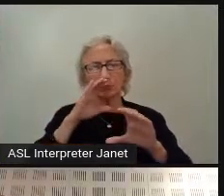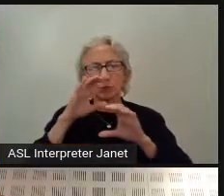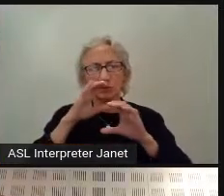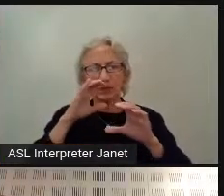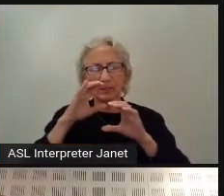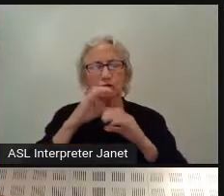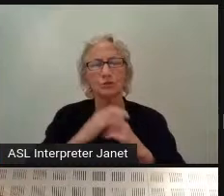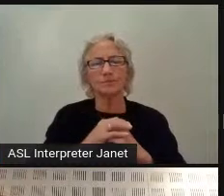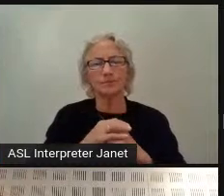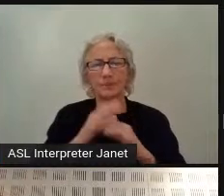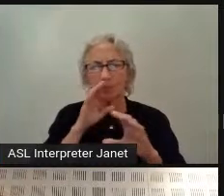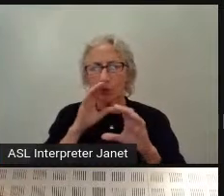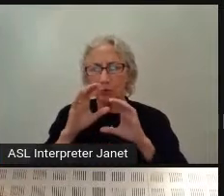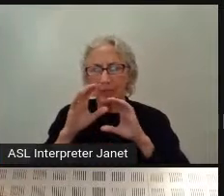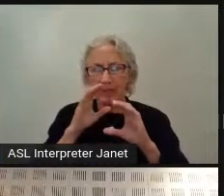consultant at the institute for almost 11 years and I have had